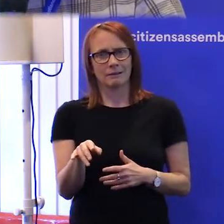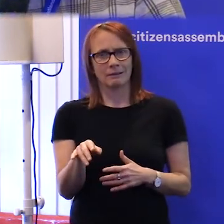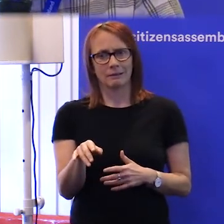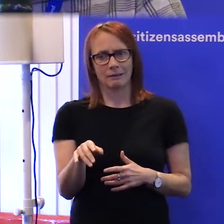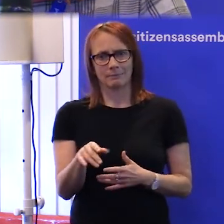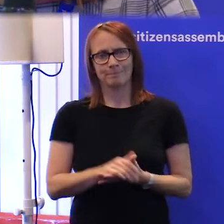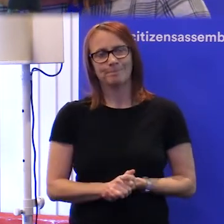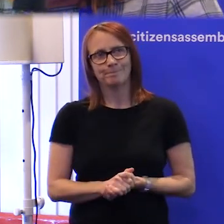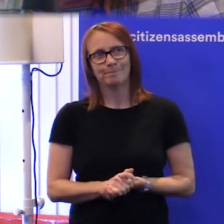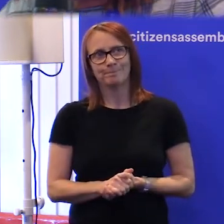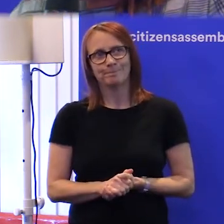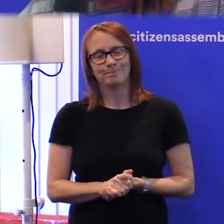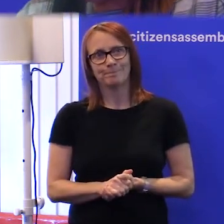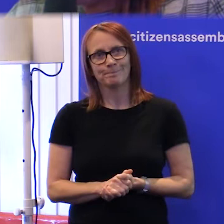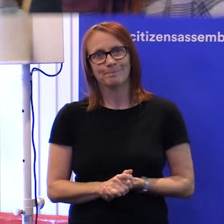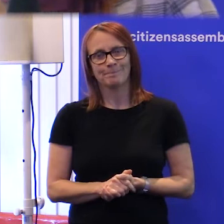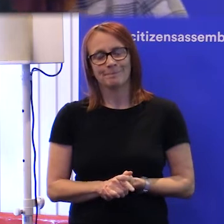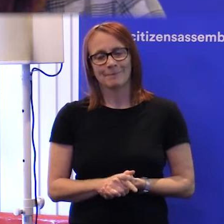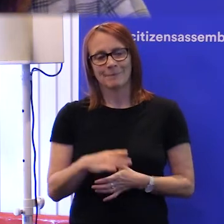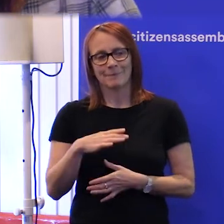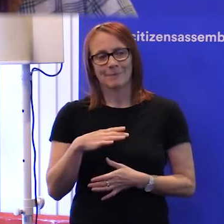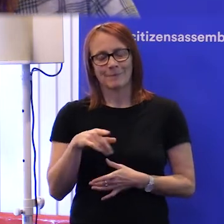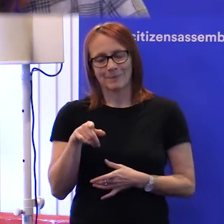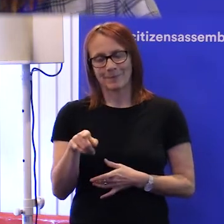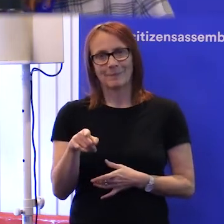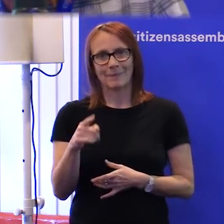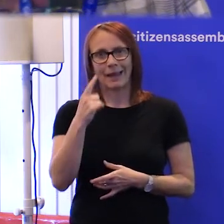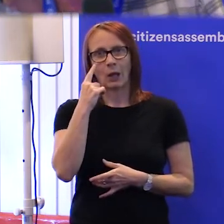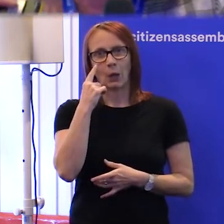they this is where I do need my notes they're considered to be particularly